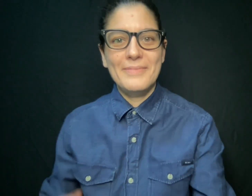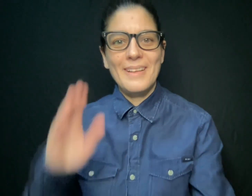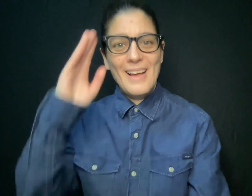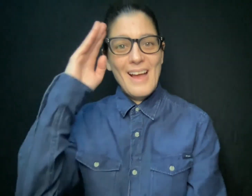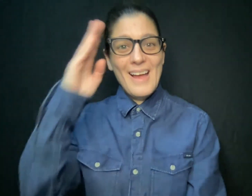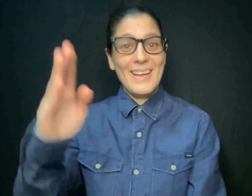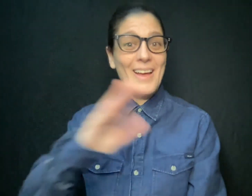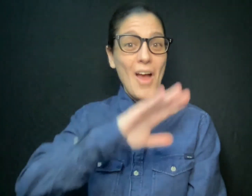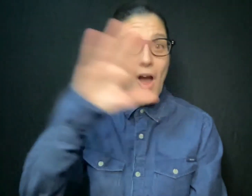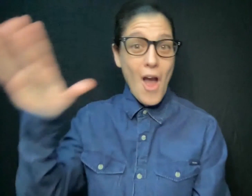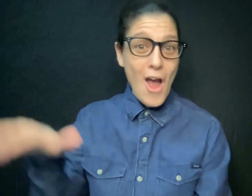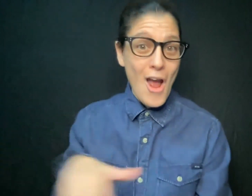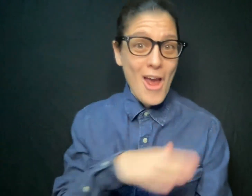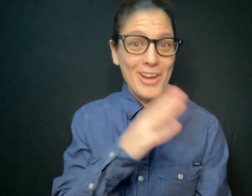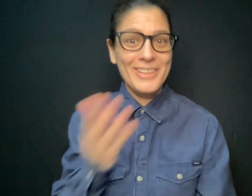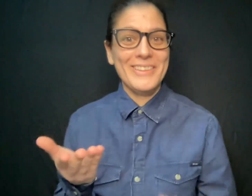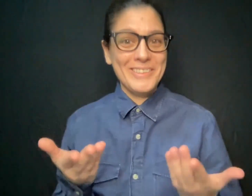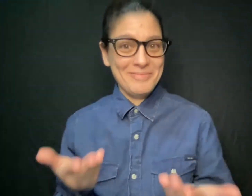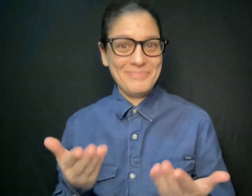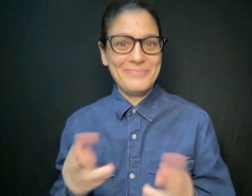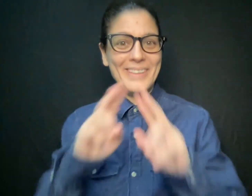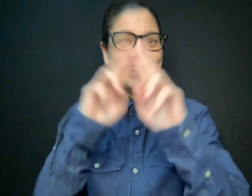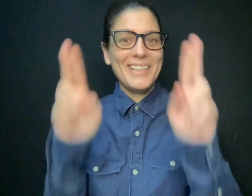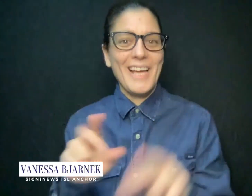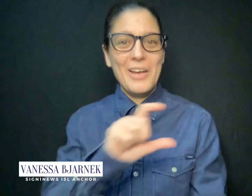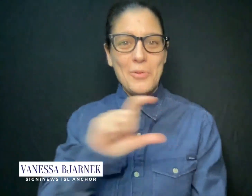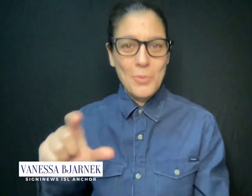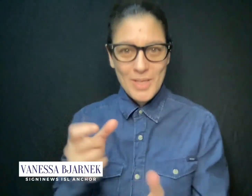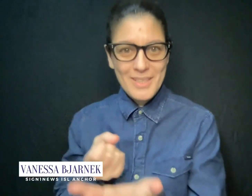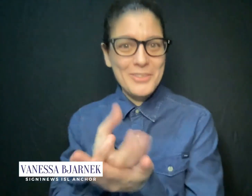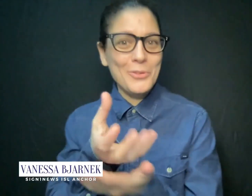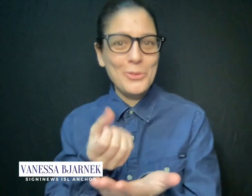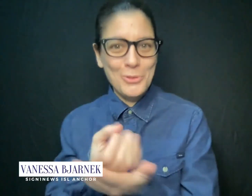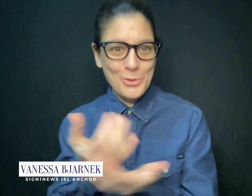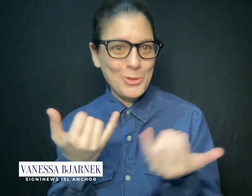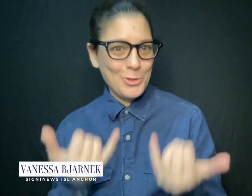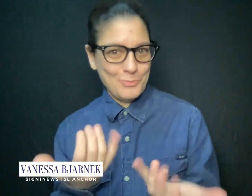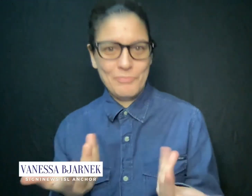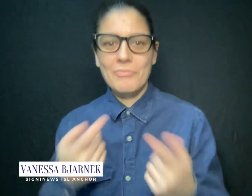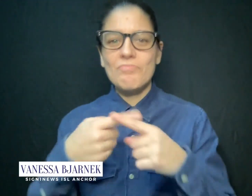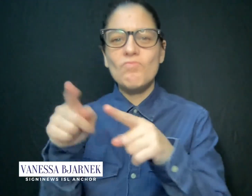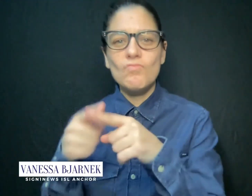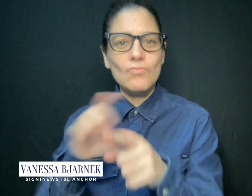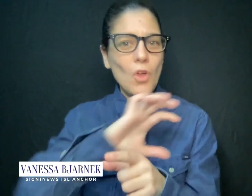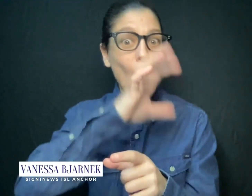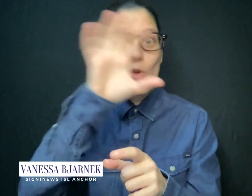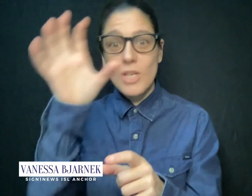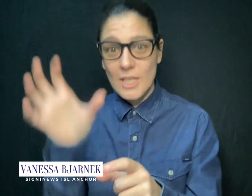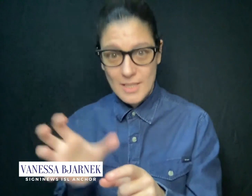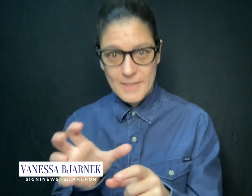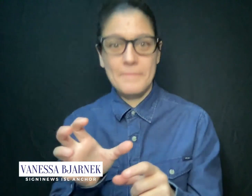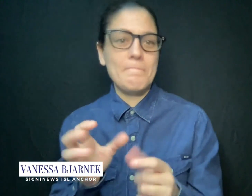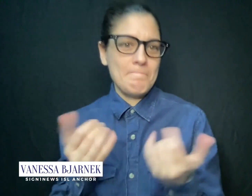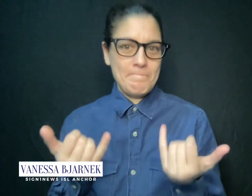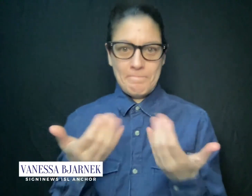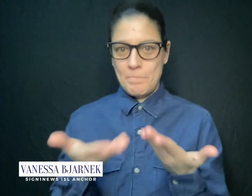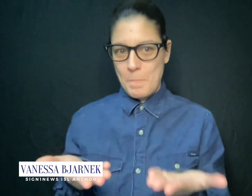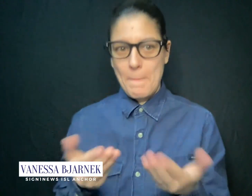Hello everyone quick look at the top trending international stories making headlines today